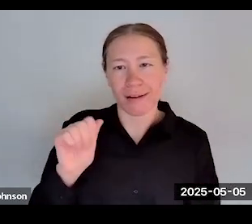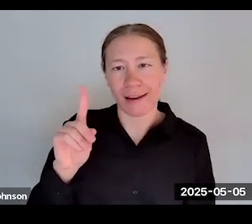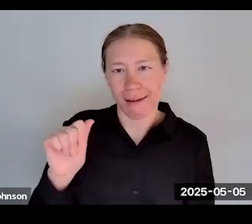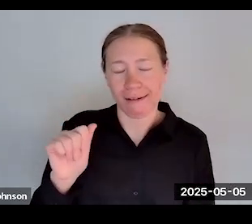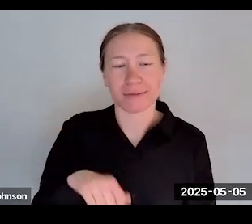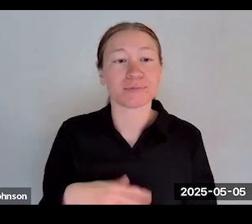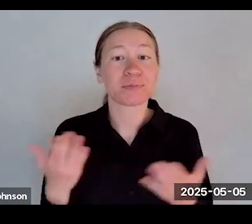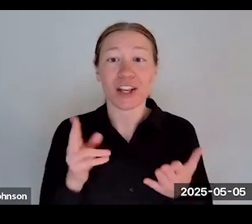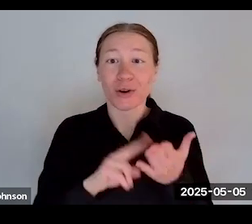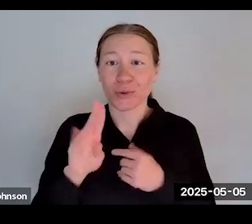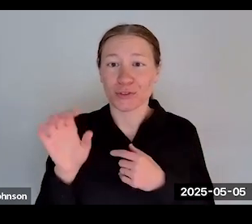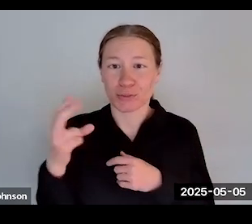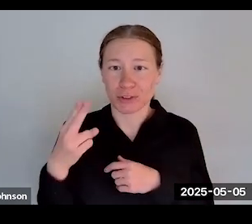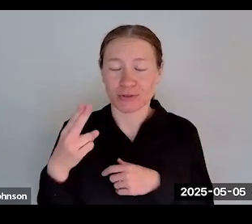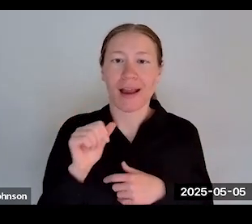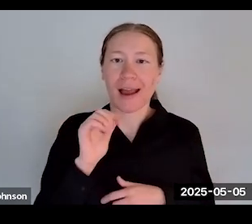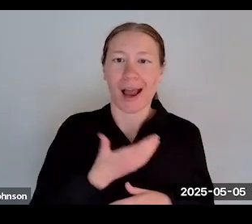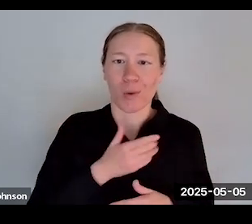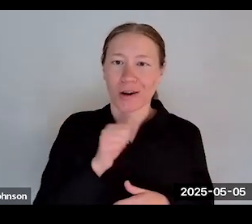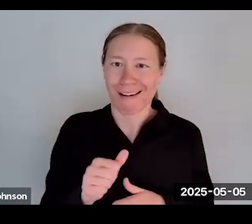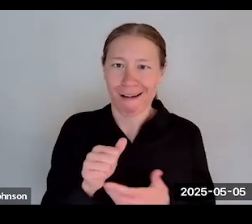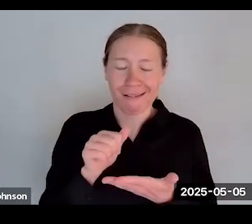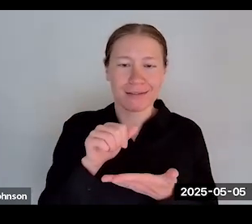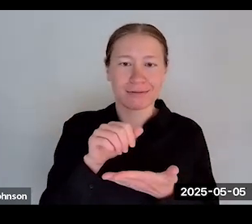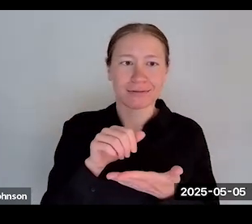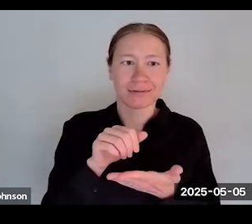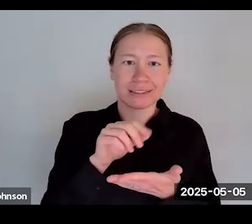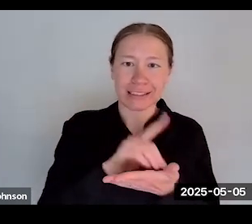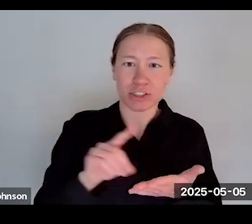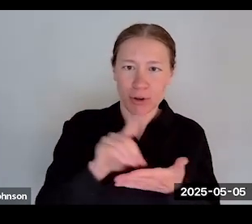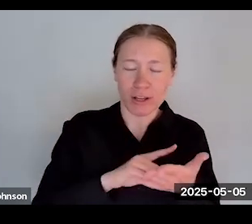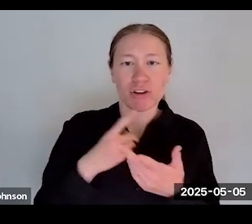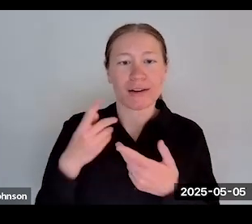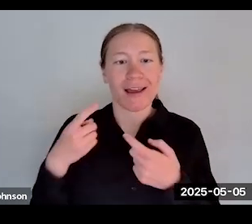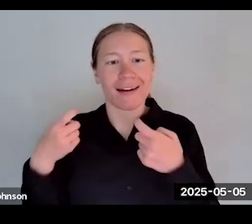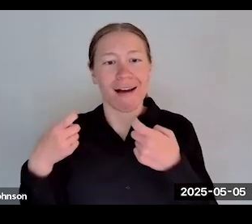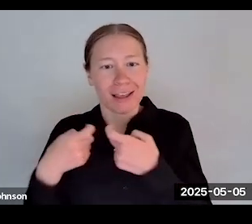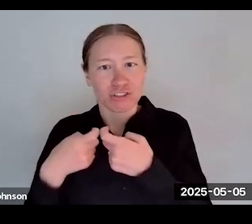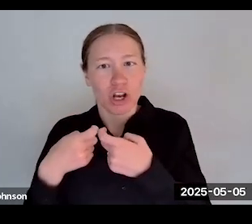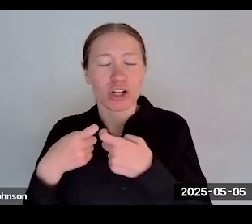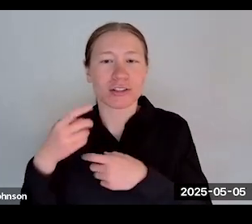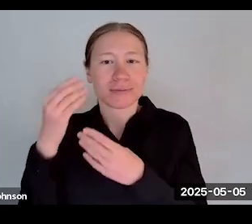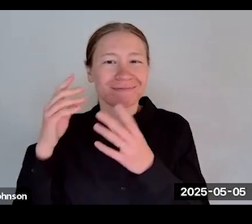At the University of Michigan, our non-discrimination and electronic information and technology accessibility policies